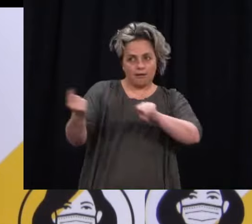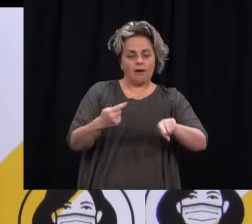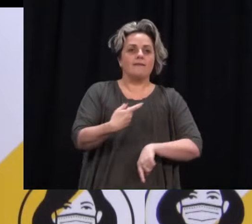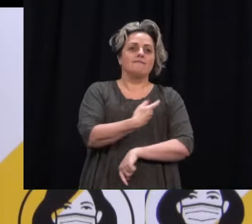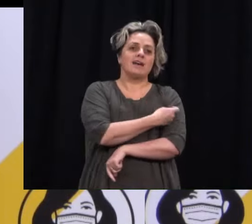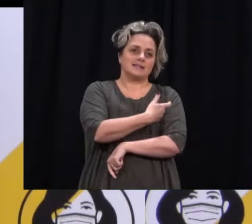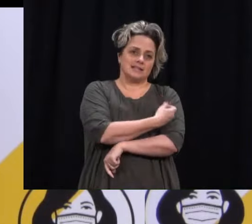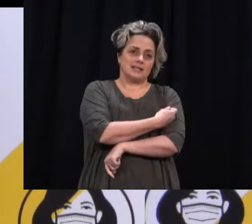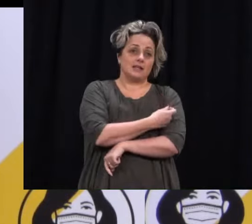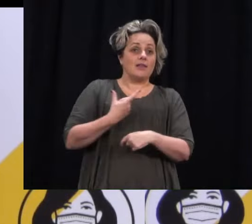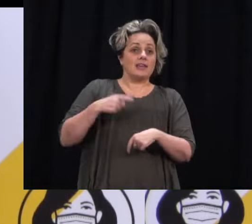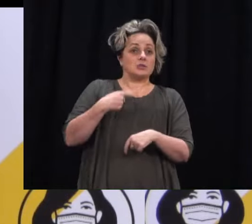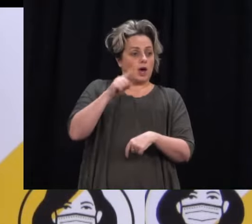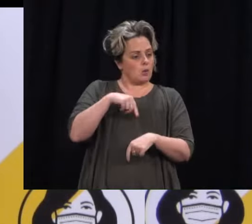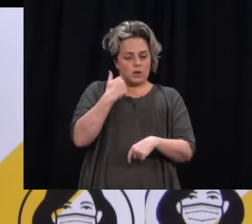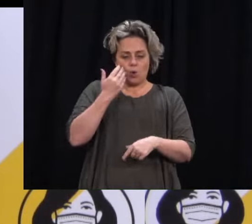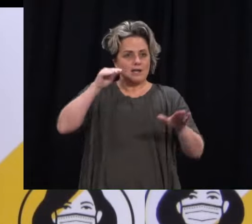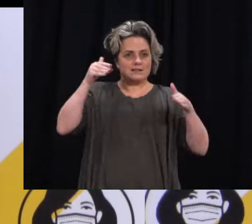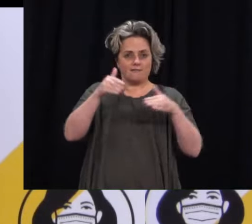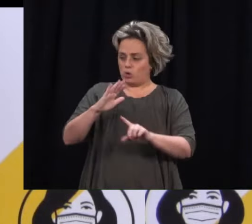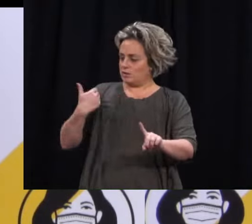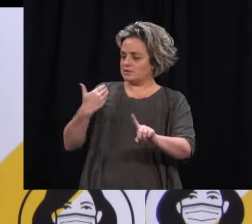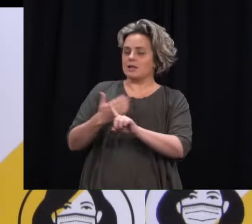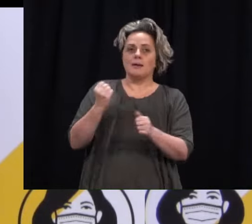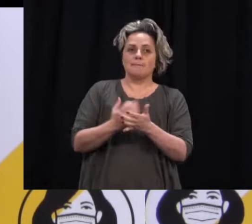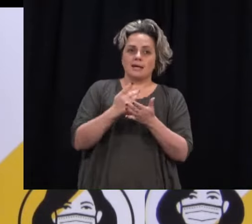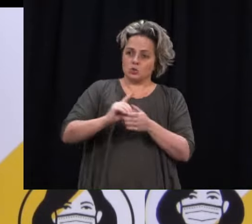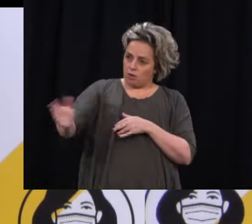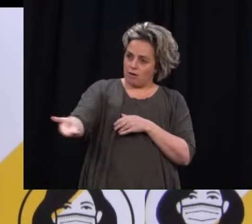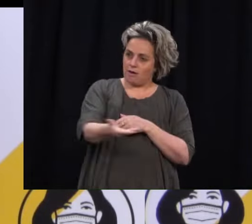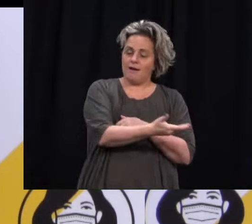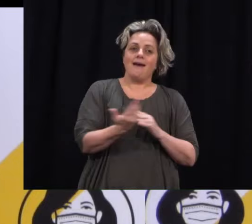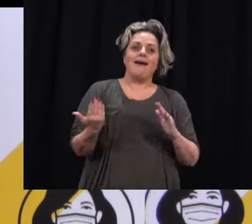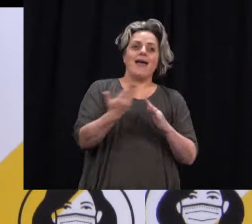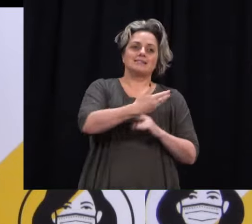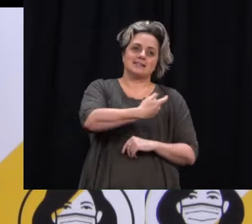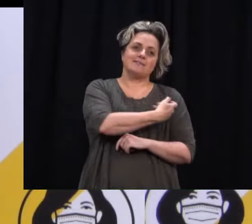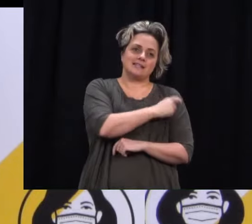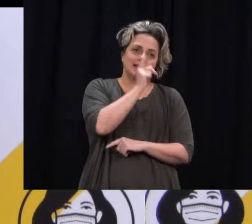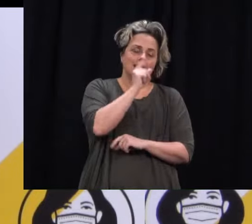So it is very important these communities get vaccinated and that's why we have had